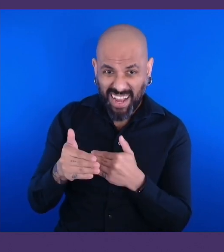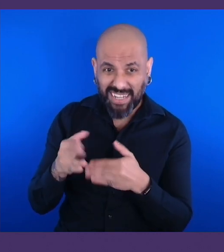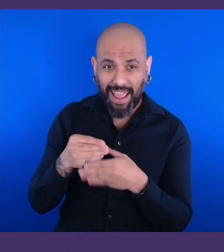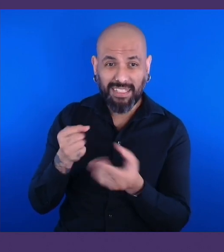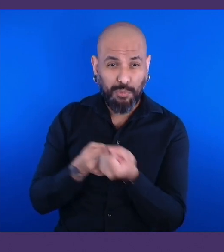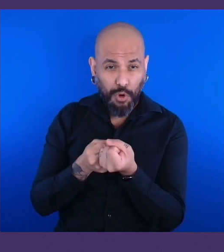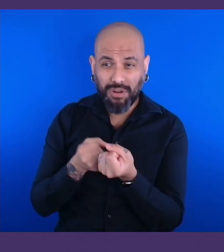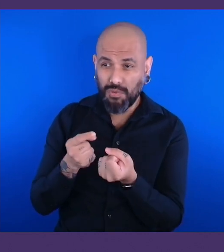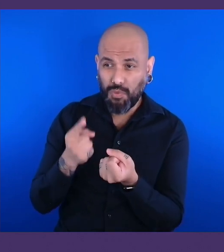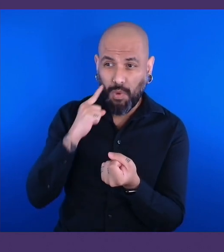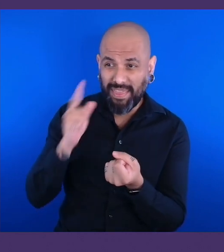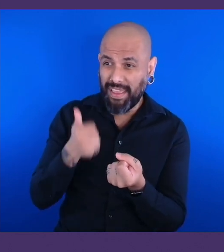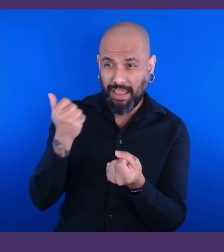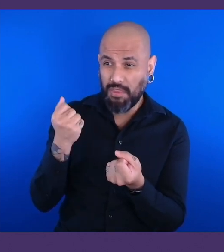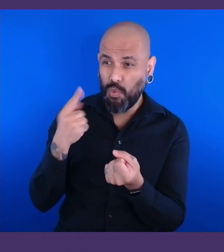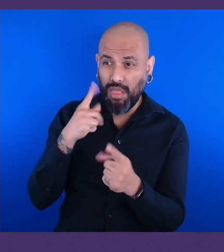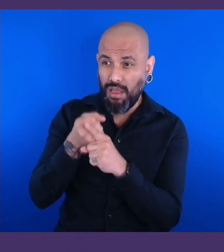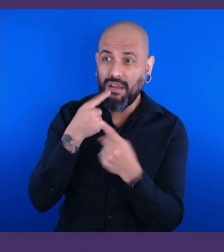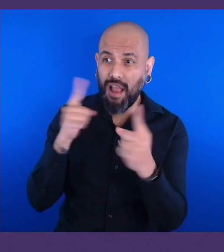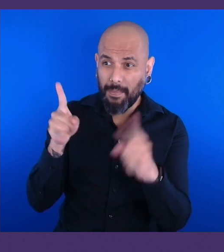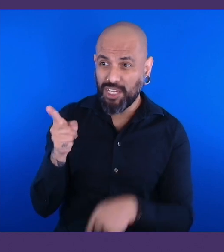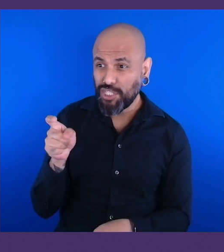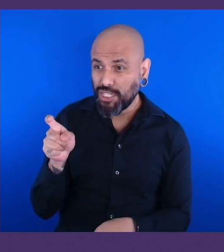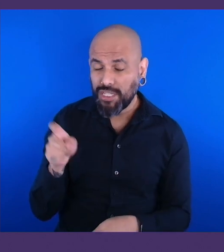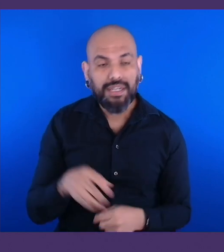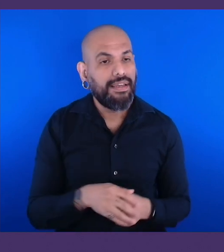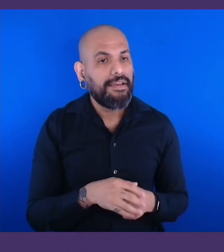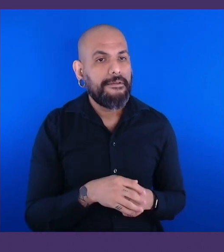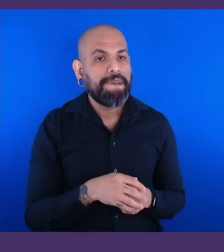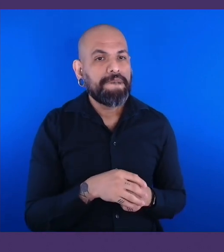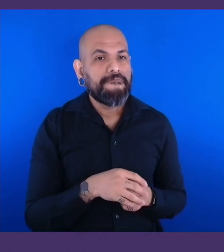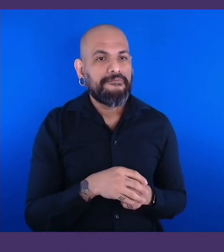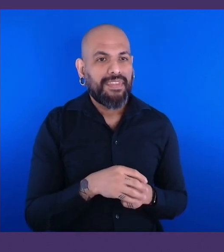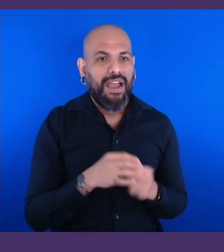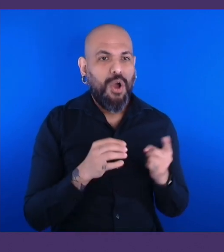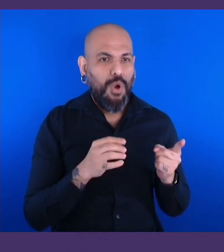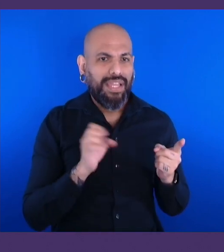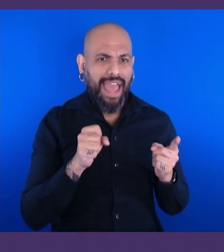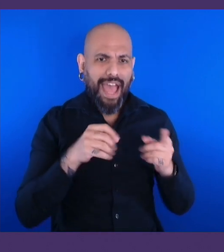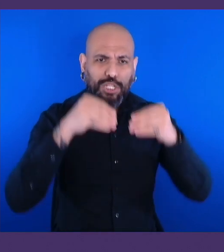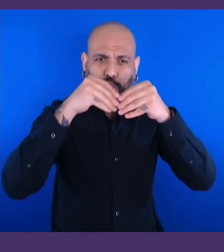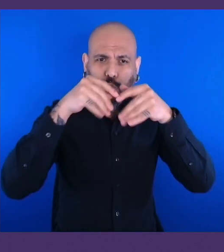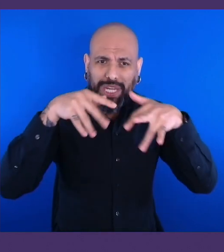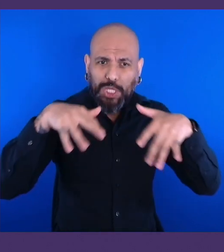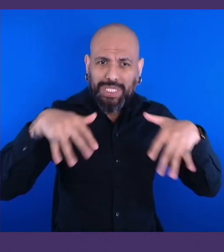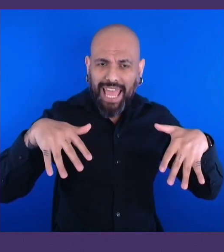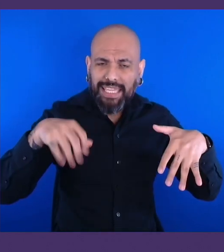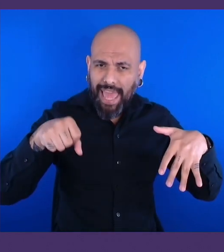Léonie Watson: I do. We've used the phrase "trickle down", I guess I could phrase it more as "trickle out",